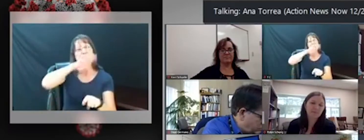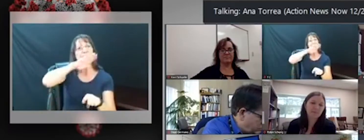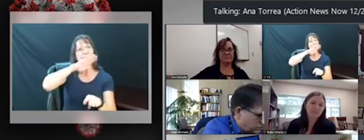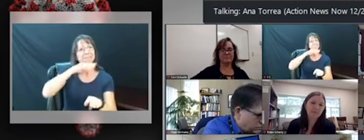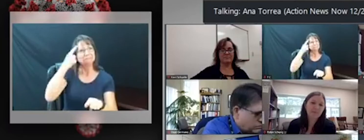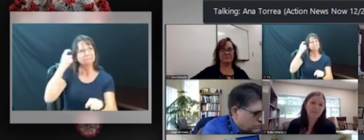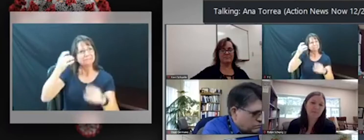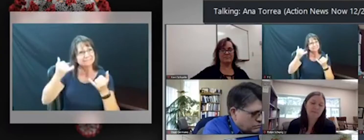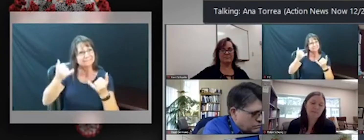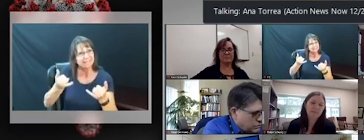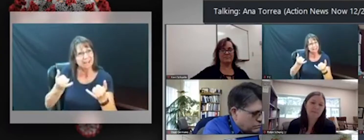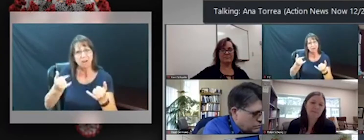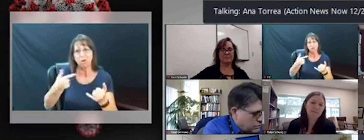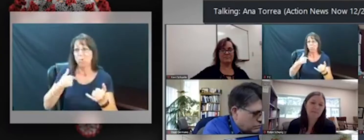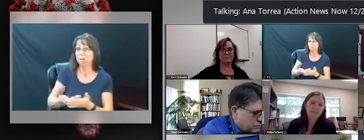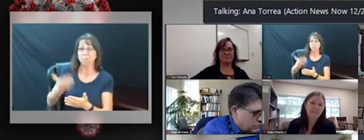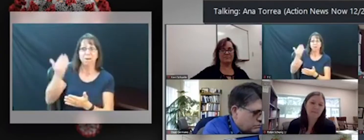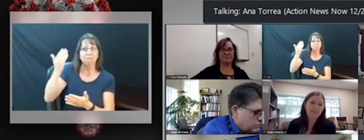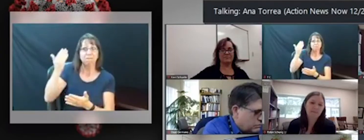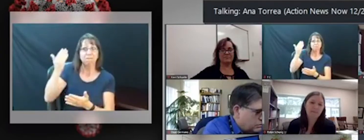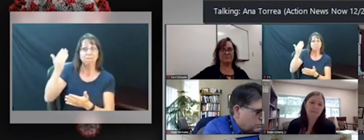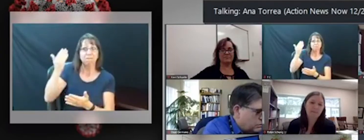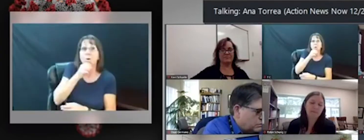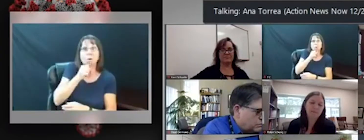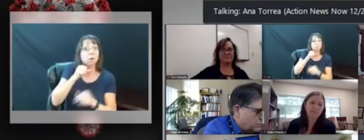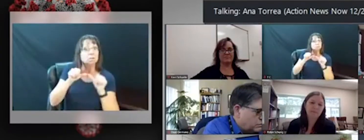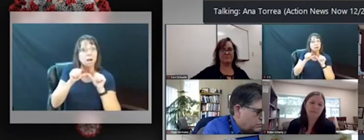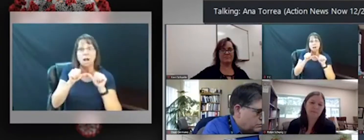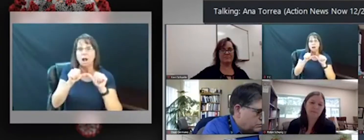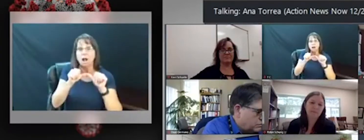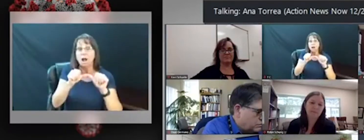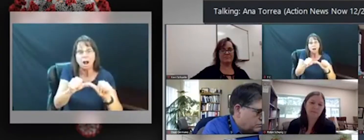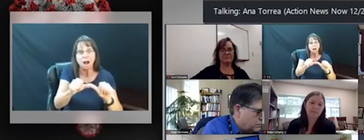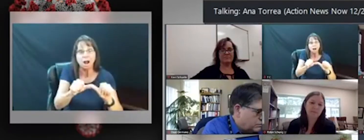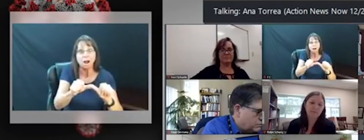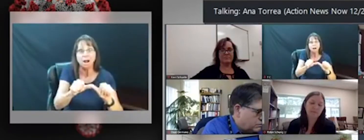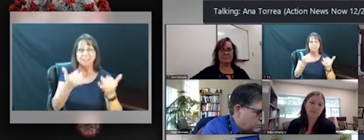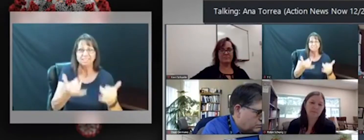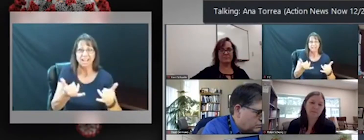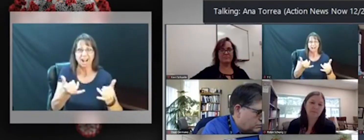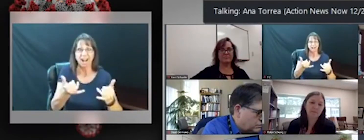were in the orange for quite a while and then now we're in the red and to hear that we're about to